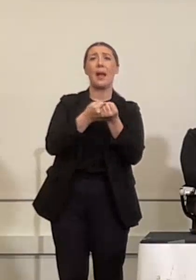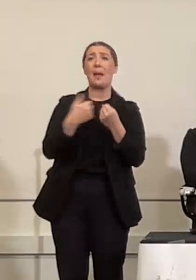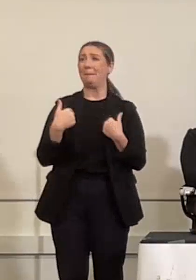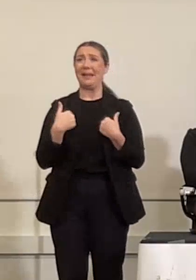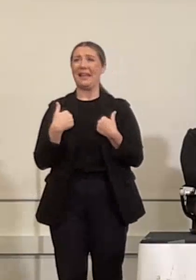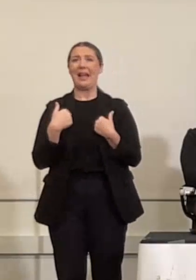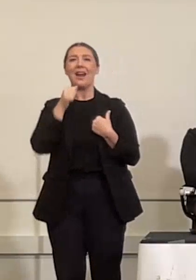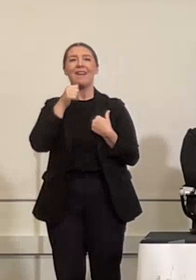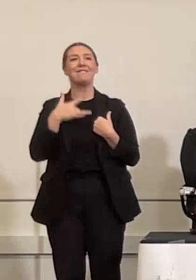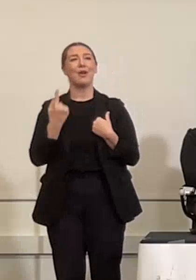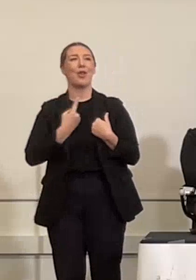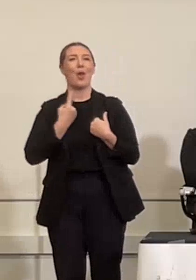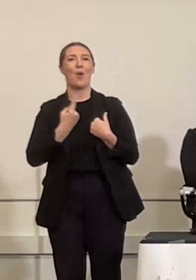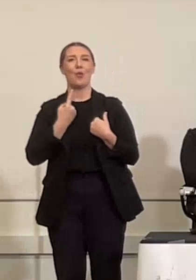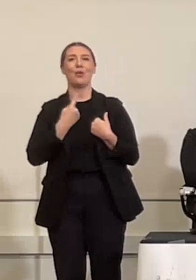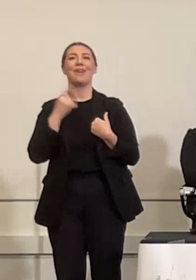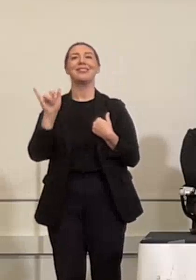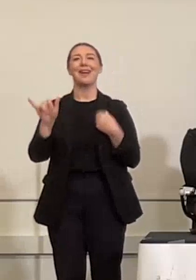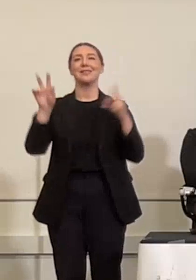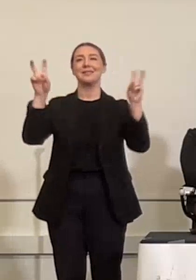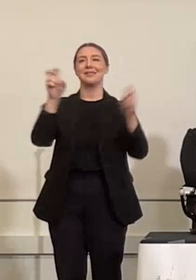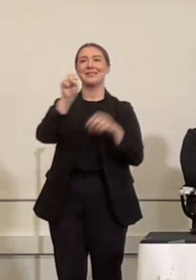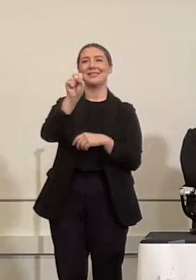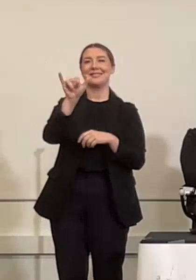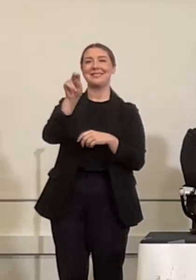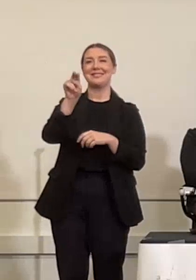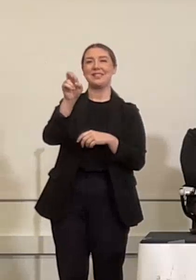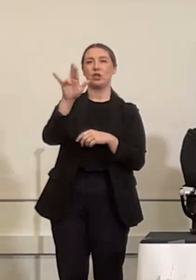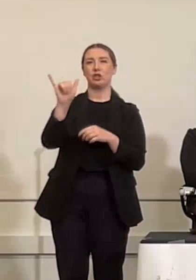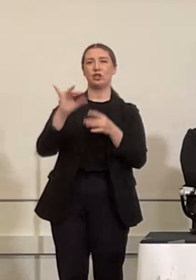And that's where synergy comes in to drive urgency.